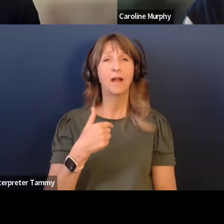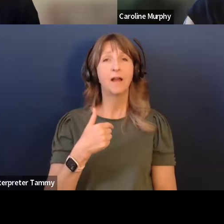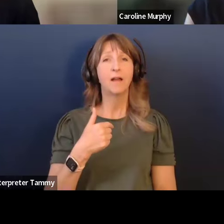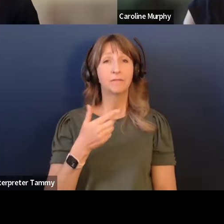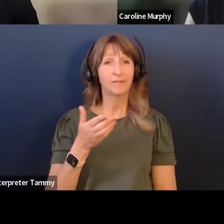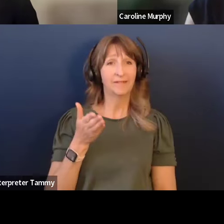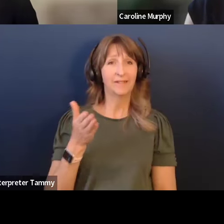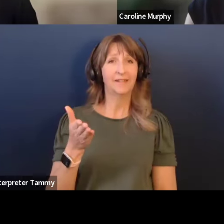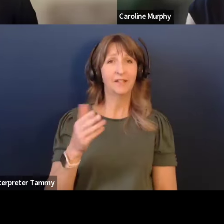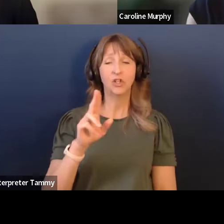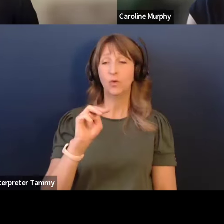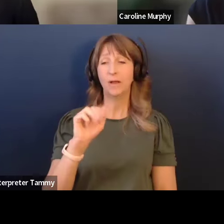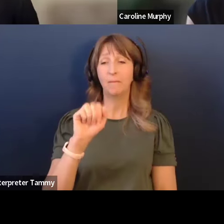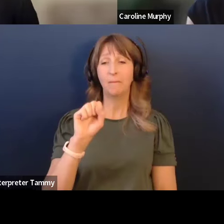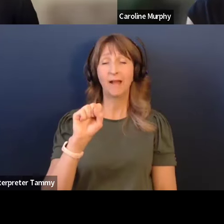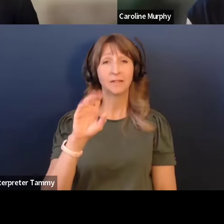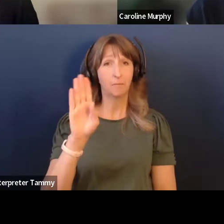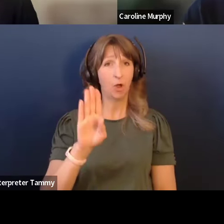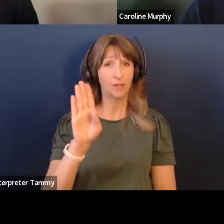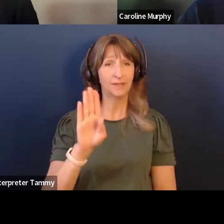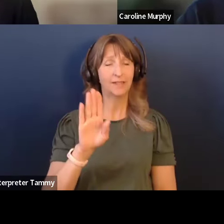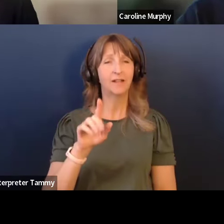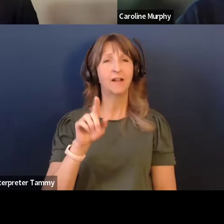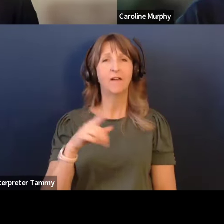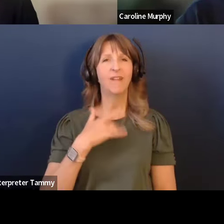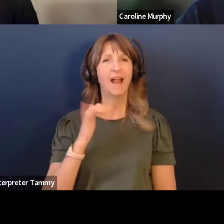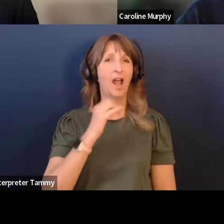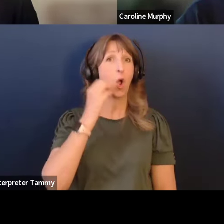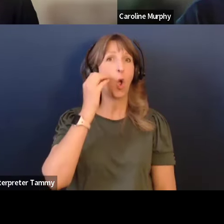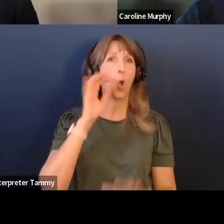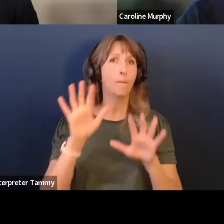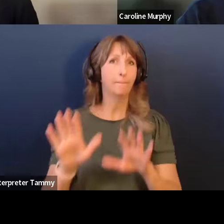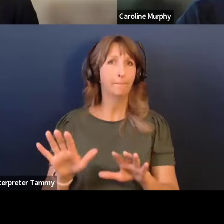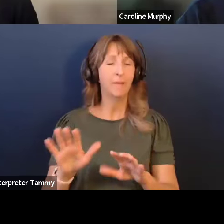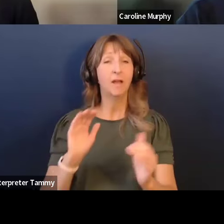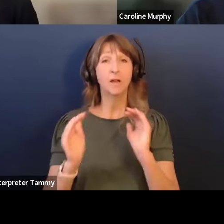which is U mass Boston and in contrast to all of the places I have been and worked before,